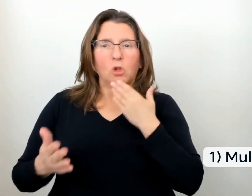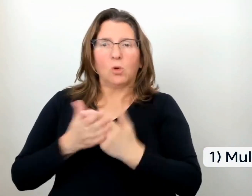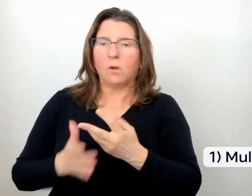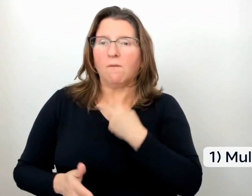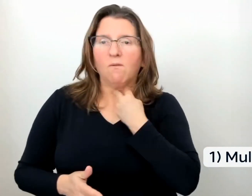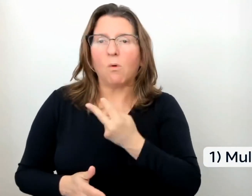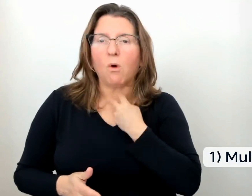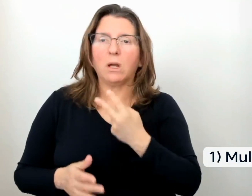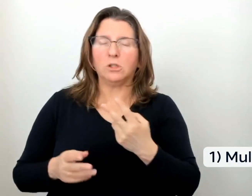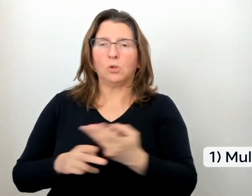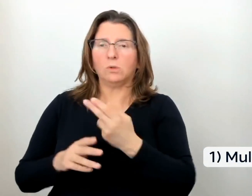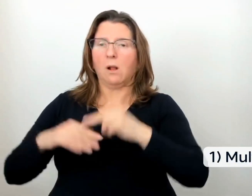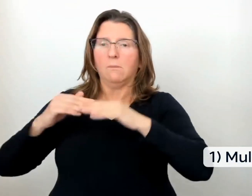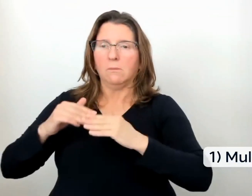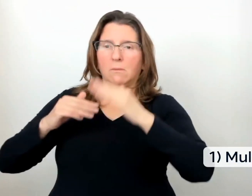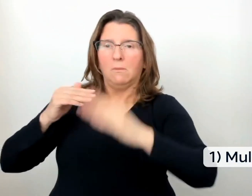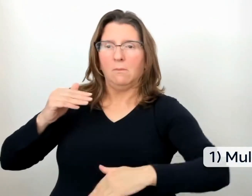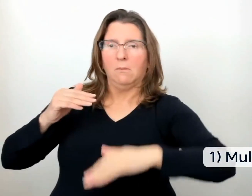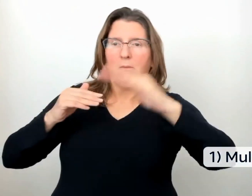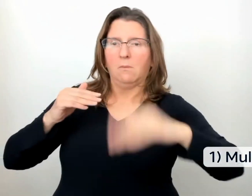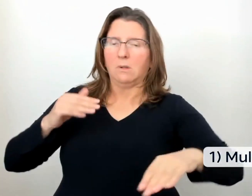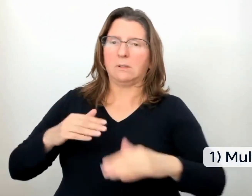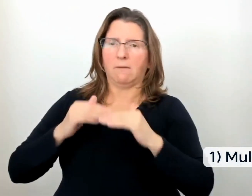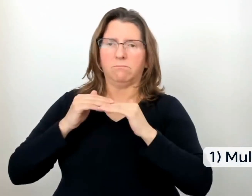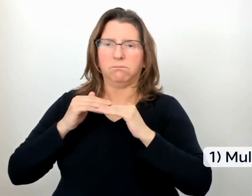I can imagine a trained actor, presenting the content in a more polished way.